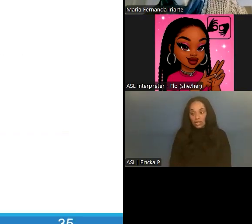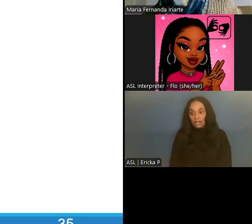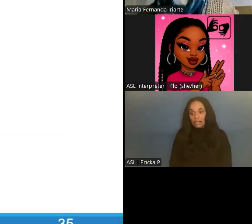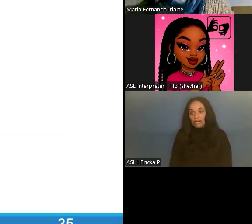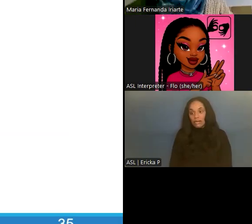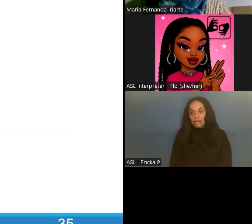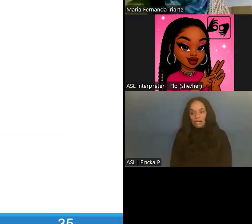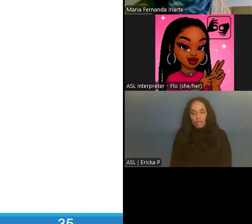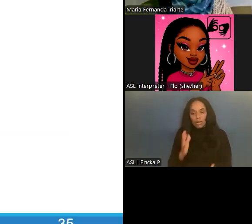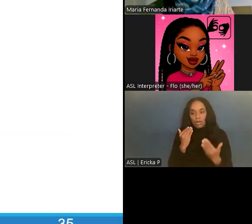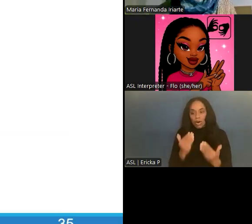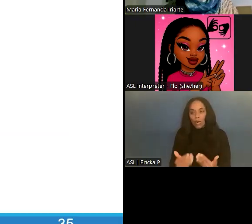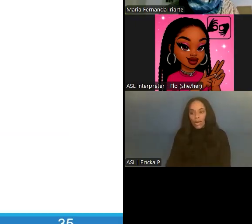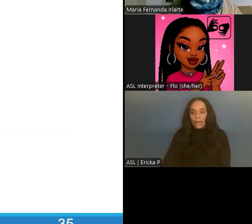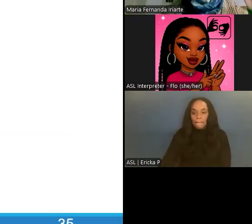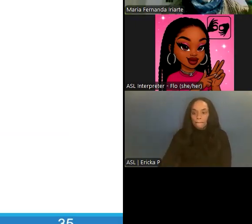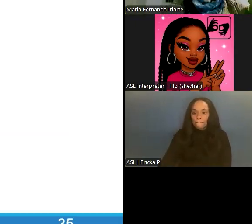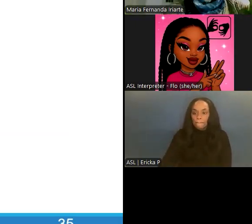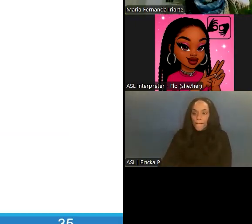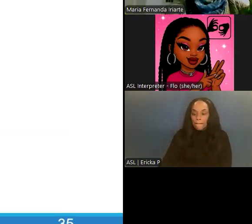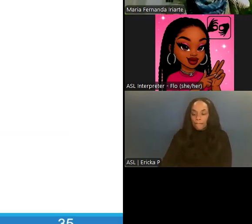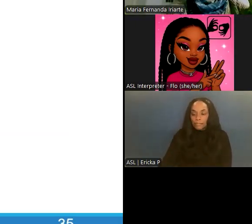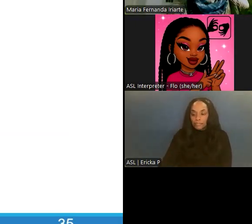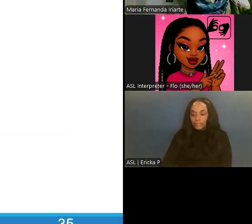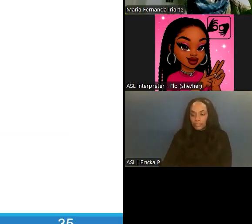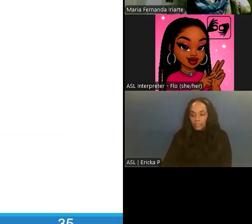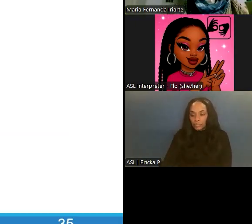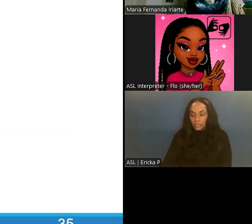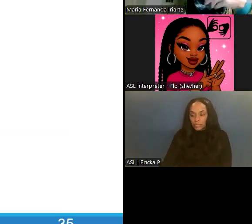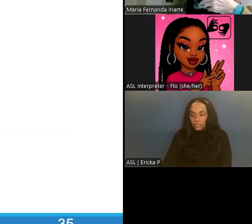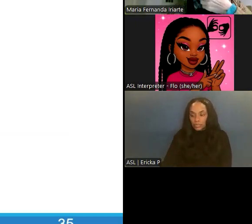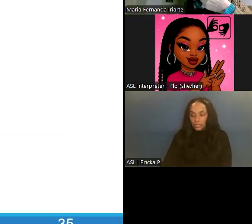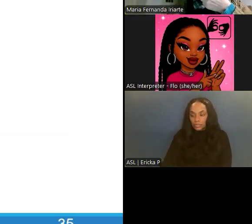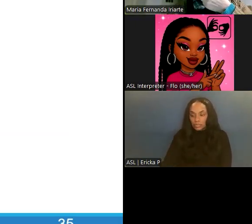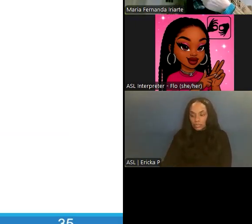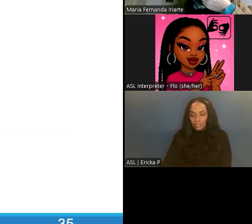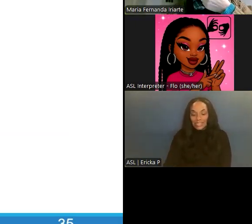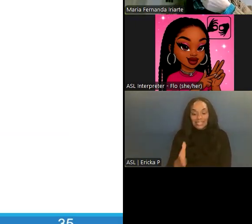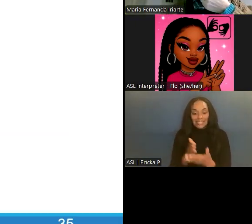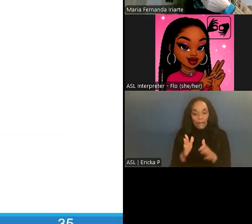We're going to go ahead and, and stop the recording.